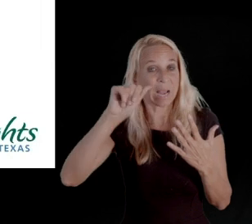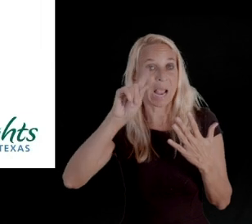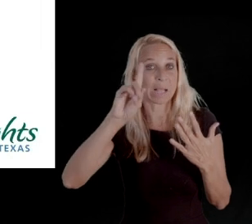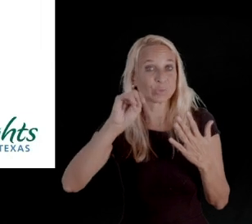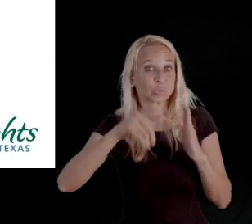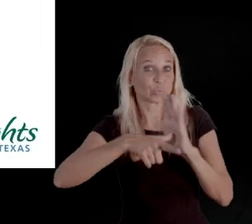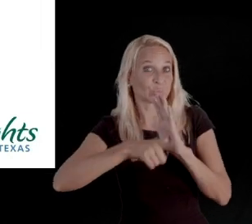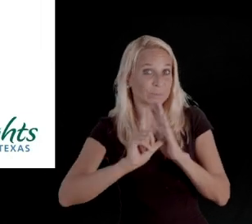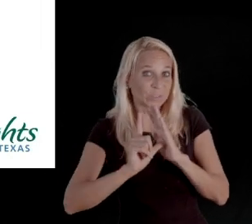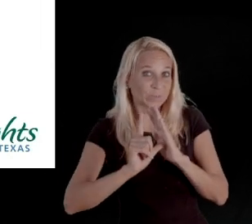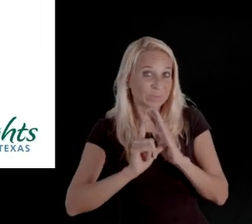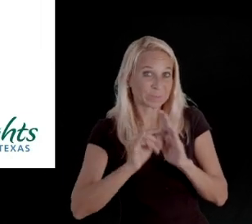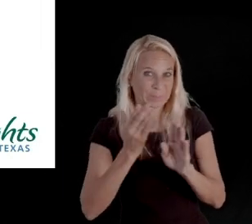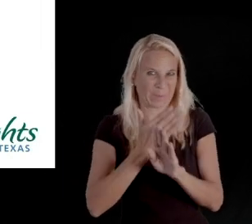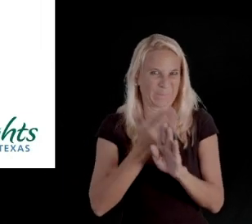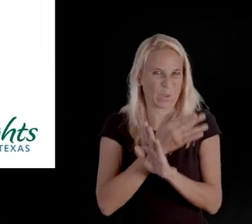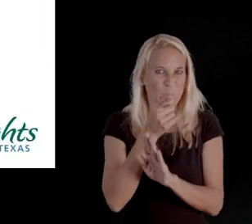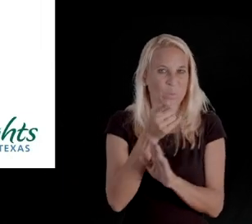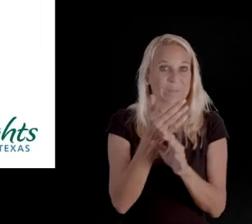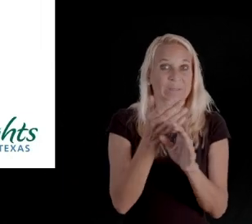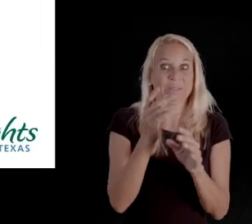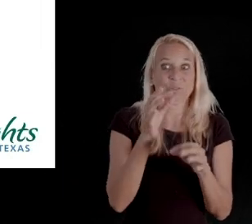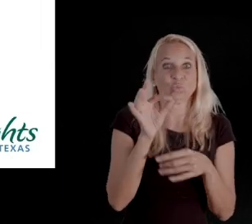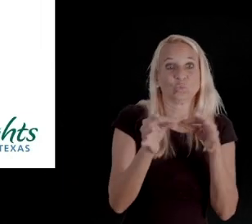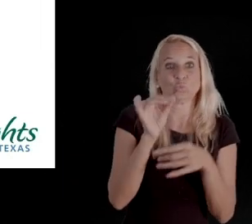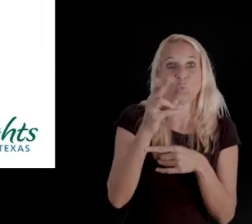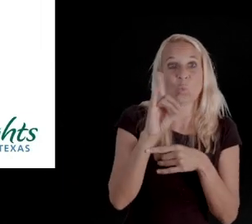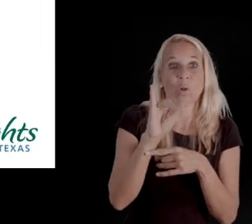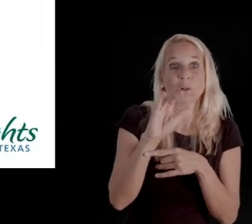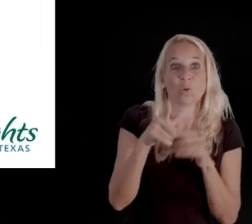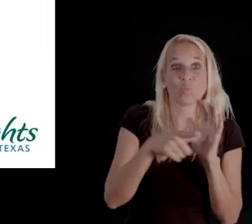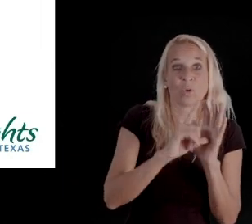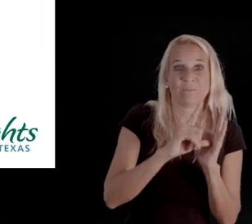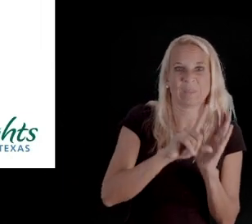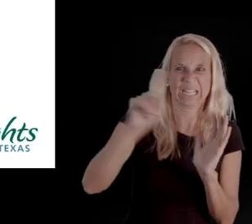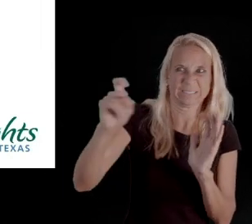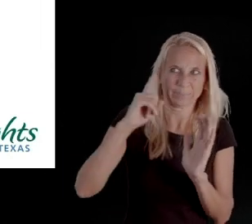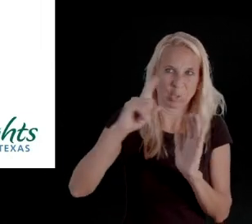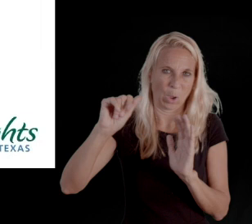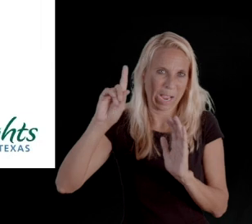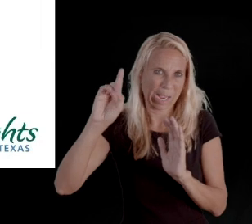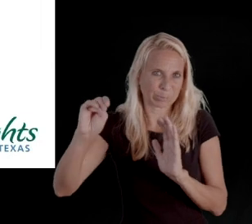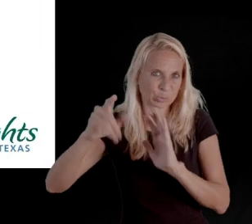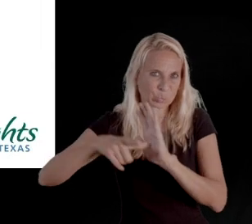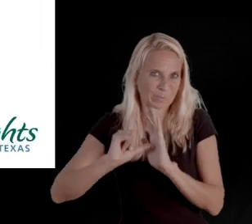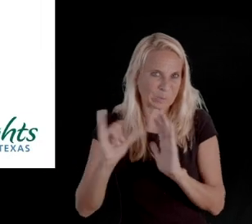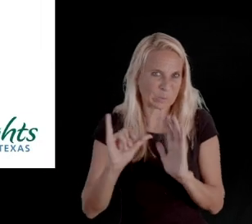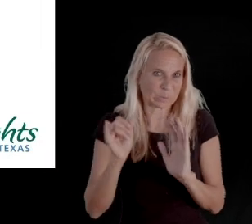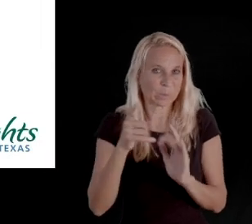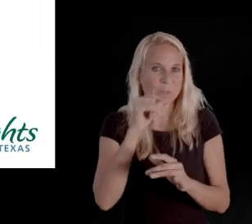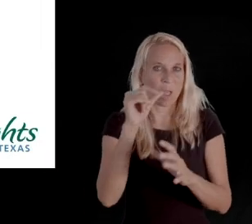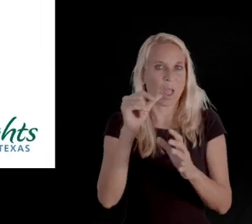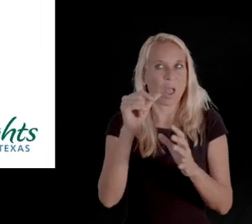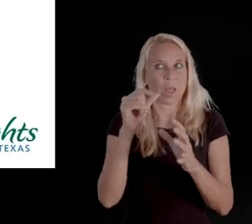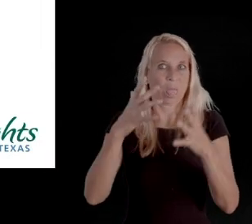So before you get to judicial review, you do ask for administrative review. While you ask for administrative review, that too, you do not get continued services.